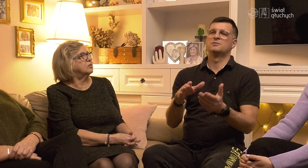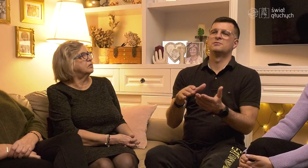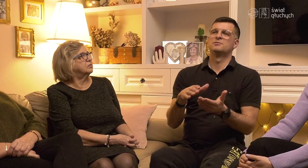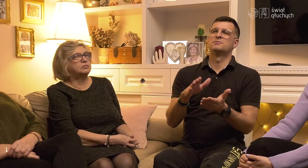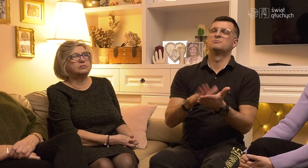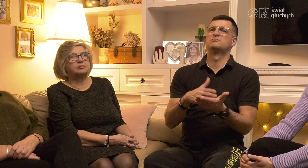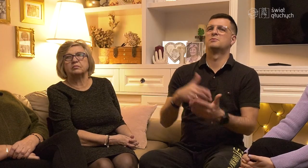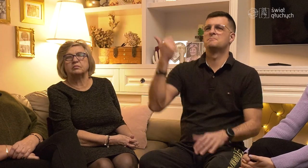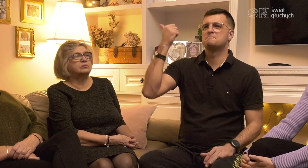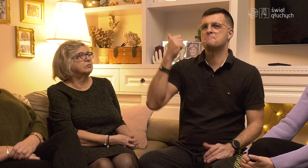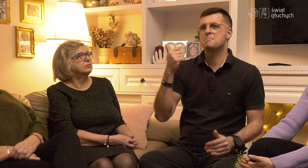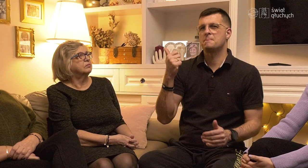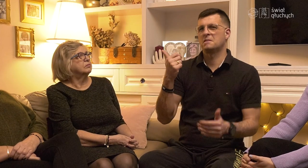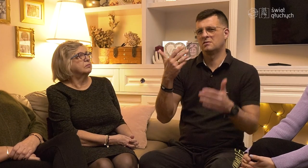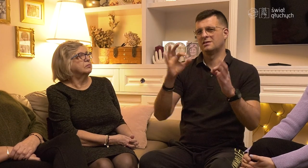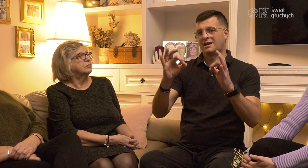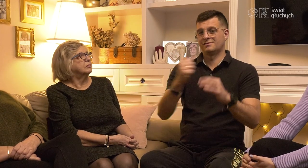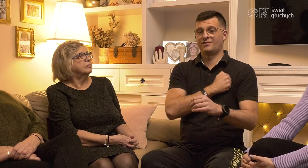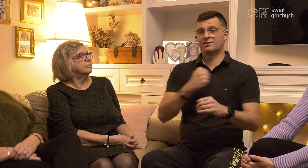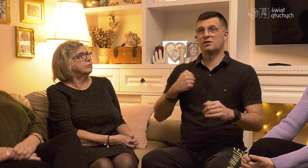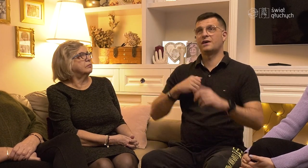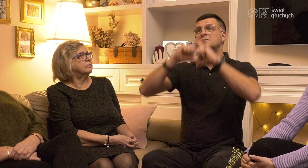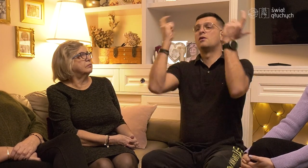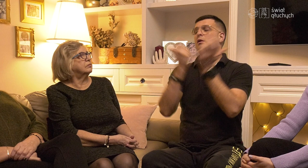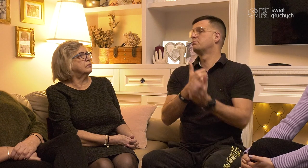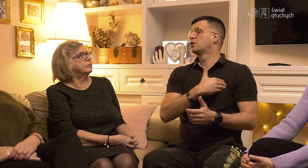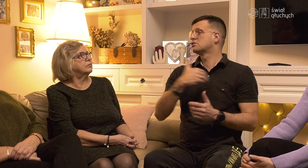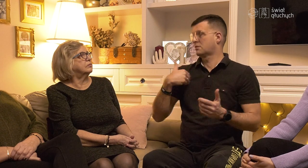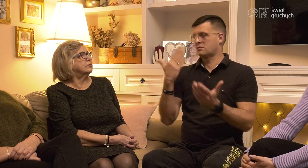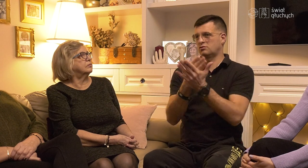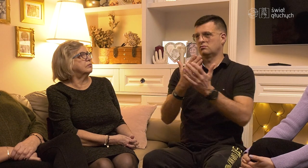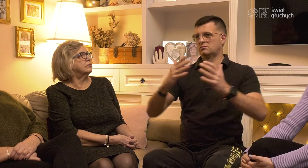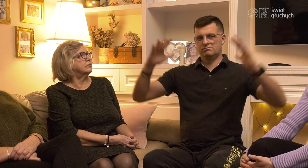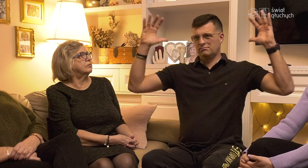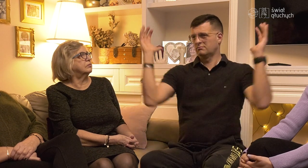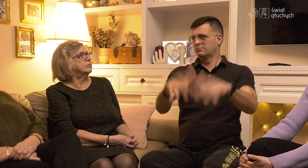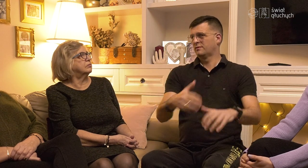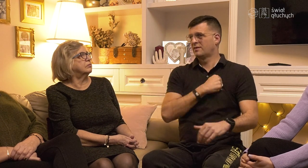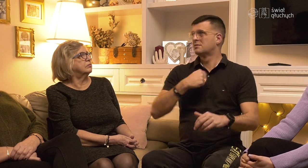[Rafał]: Now there is such a situation that deaf people come to Warsaw from all over Poland,